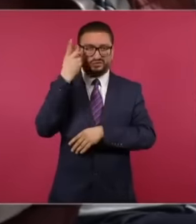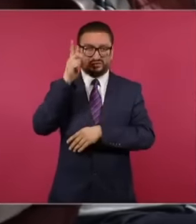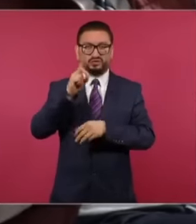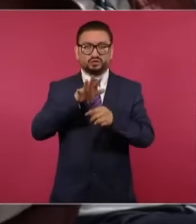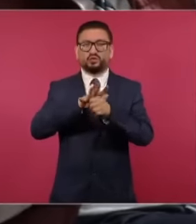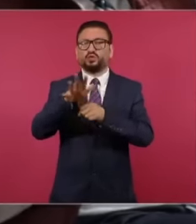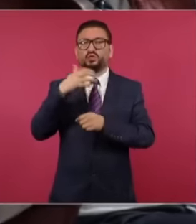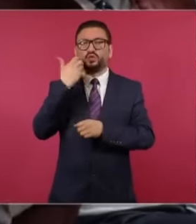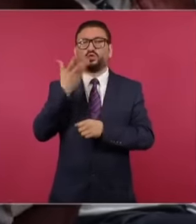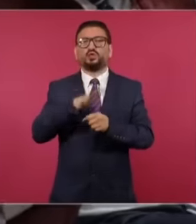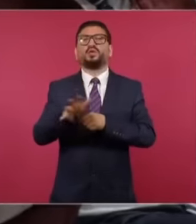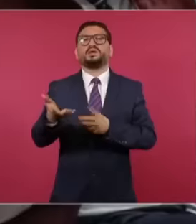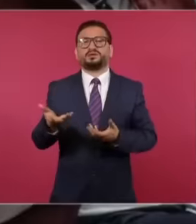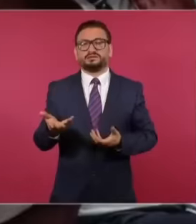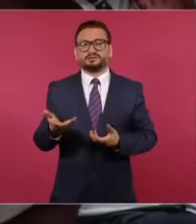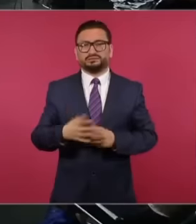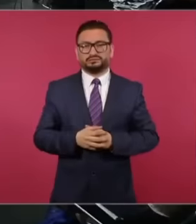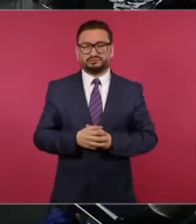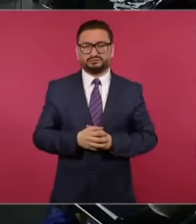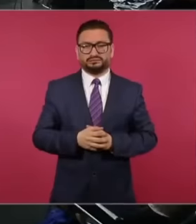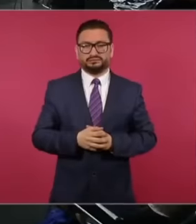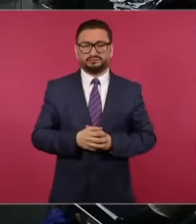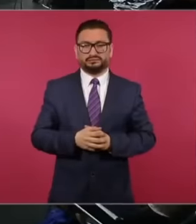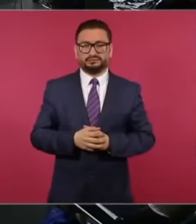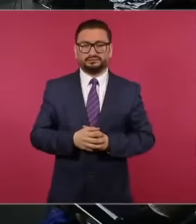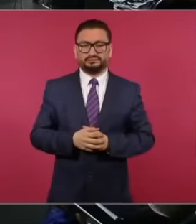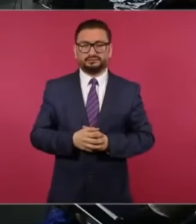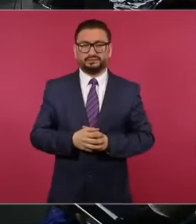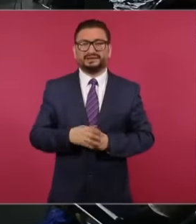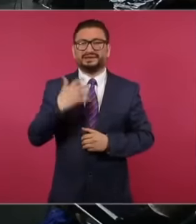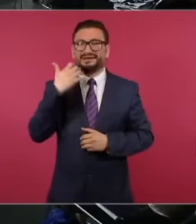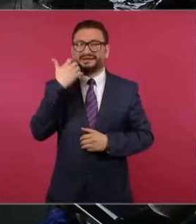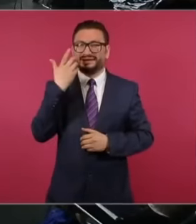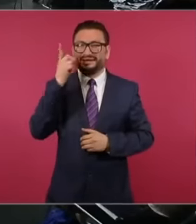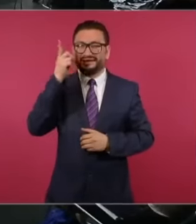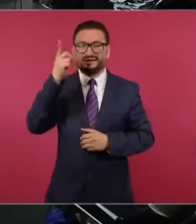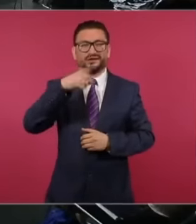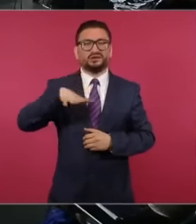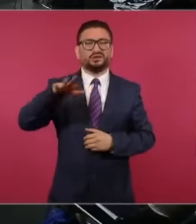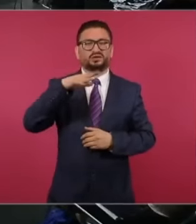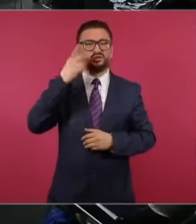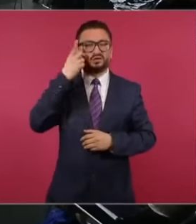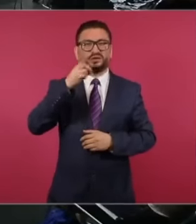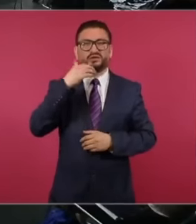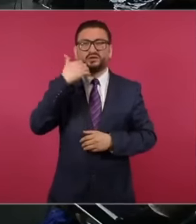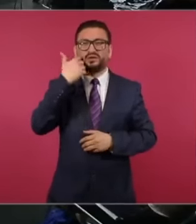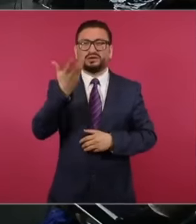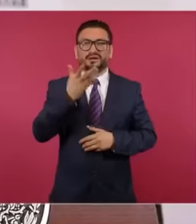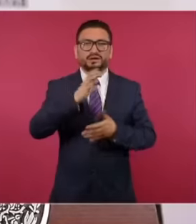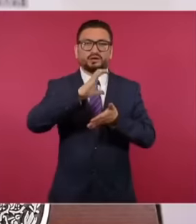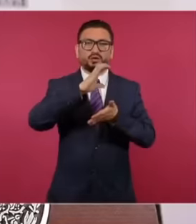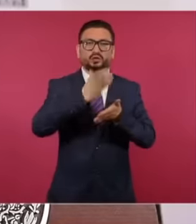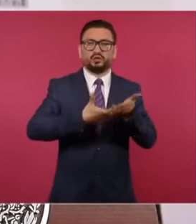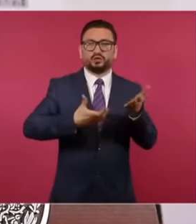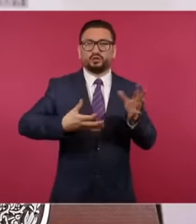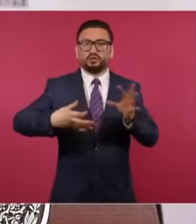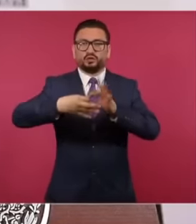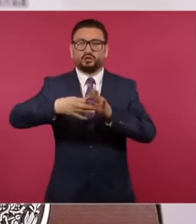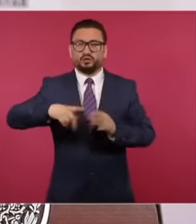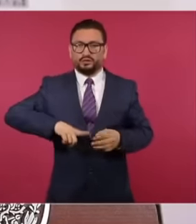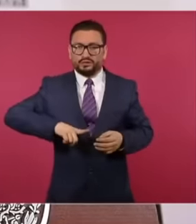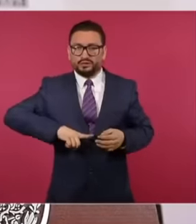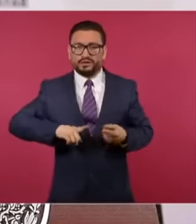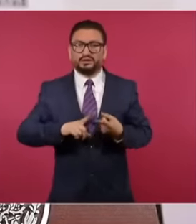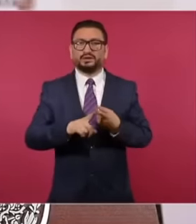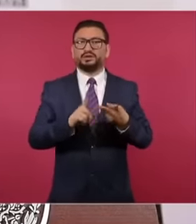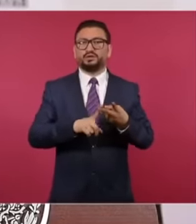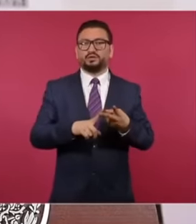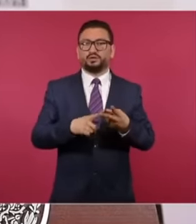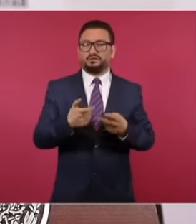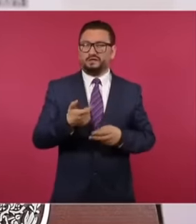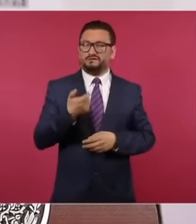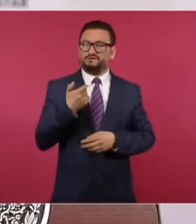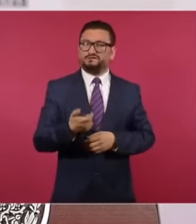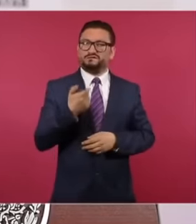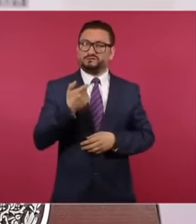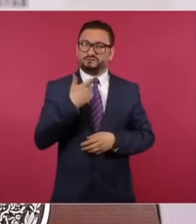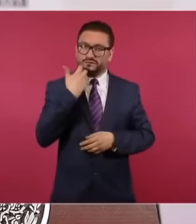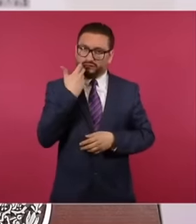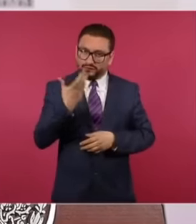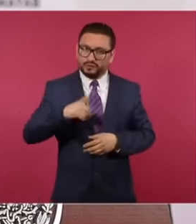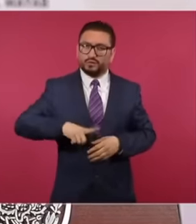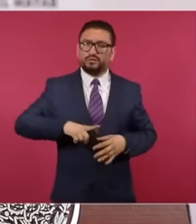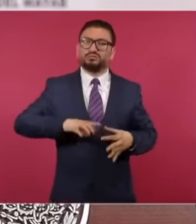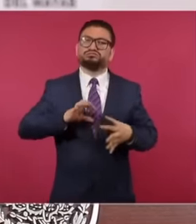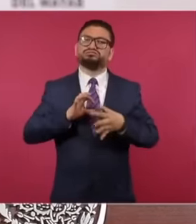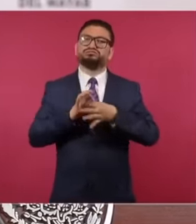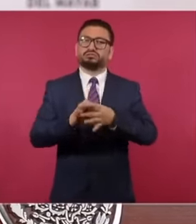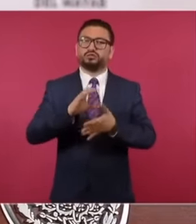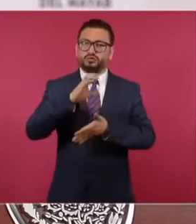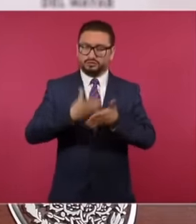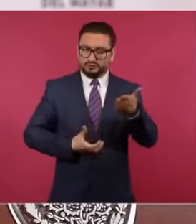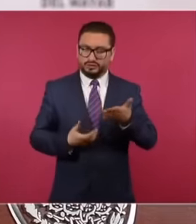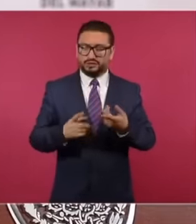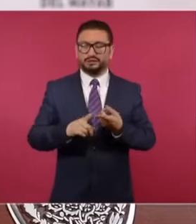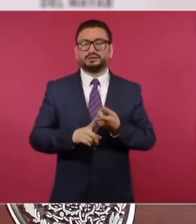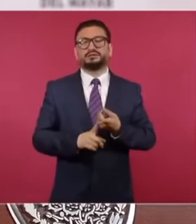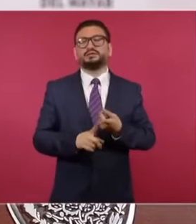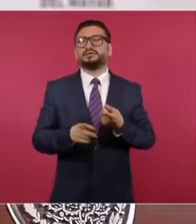Yes, then eh, they are looking to have contracts in the government, juicy contracts in the government, eh, they are